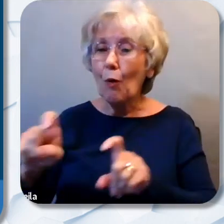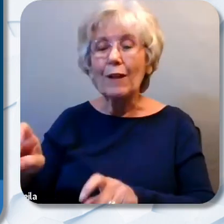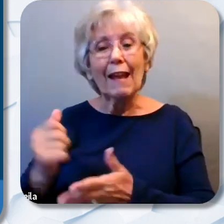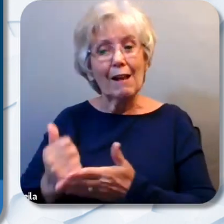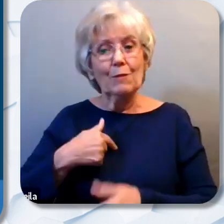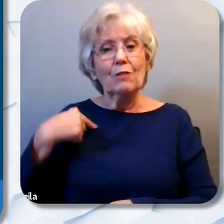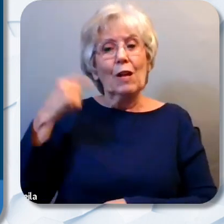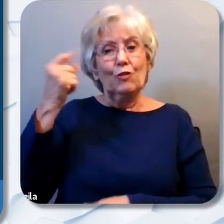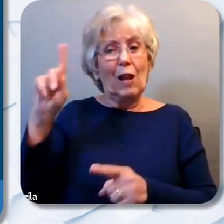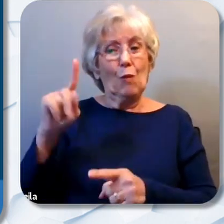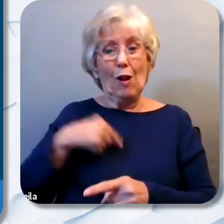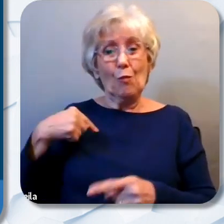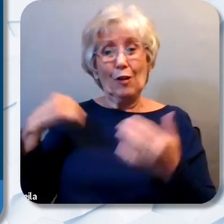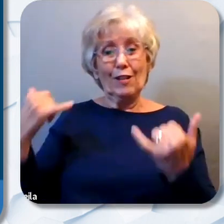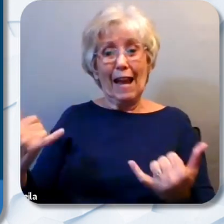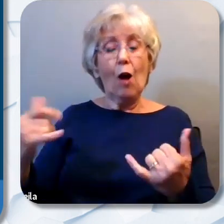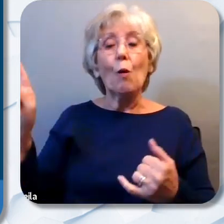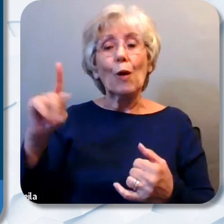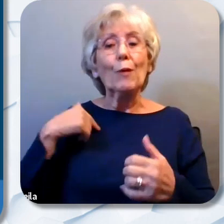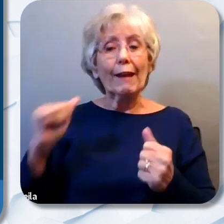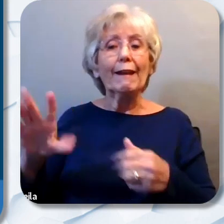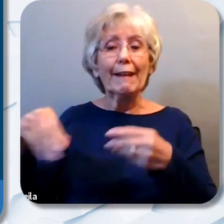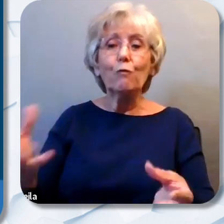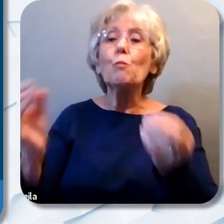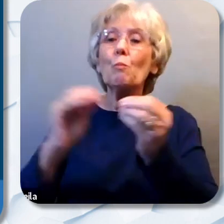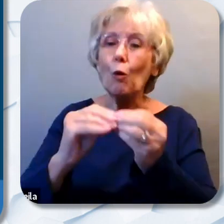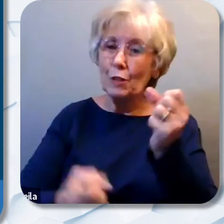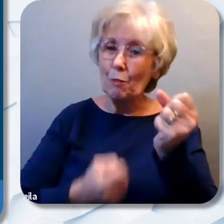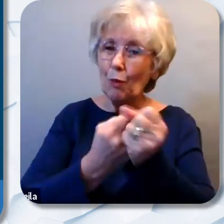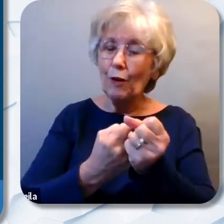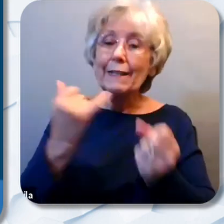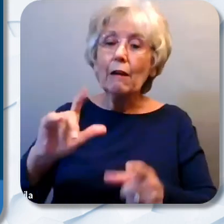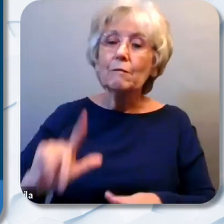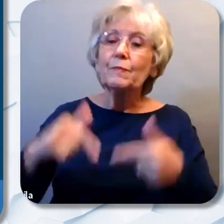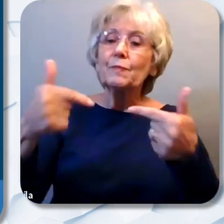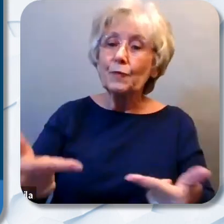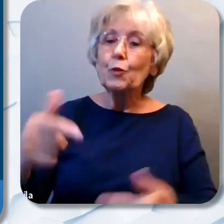are and where we can do additional support. I am now going to hand this over to Hannah our